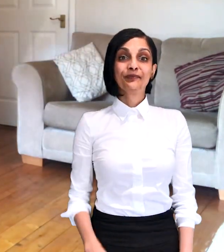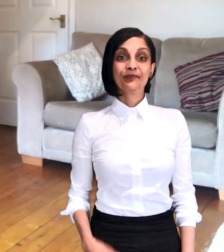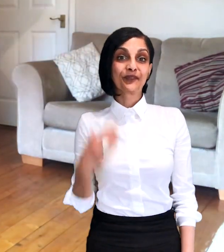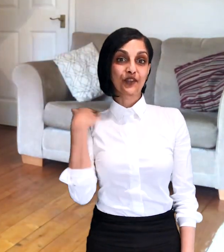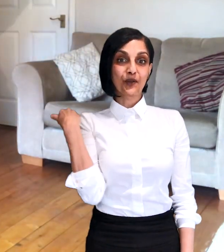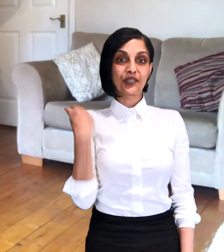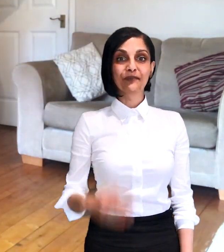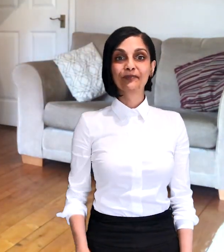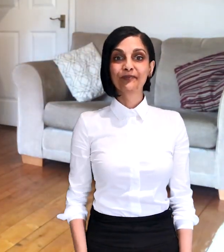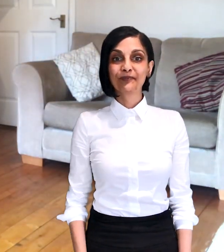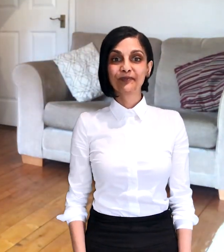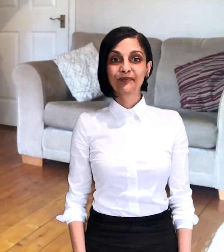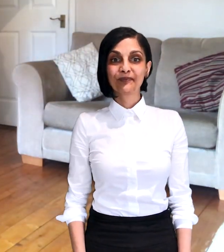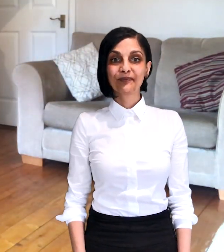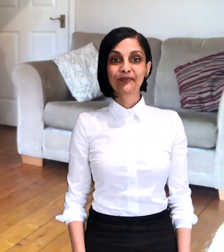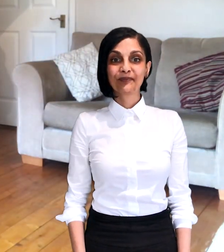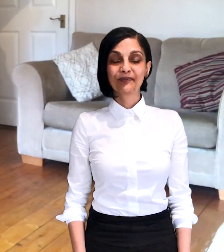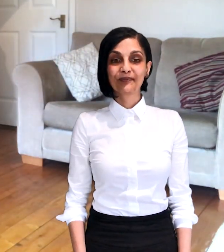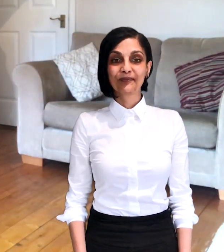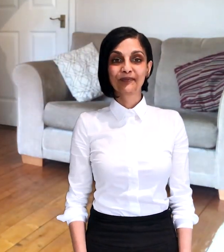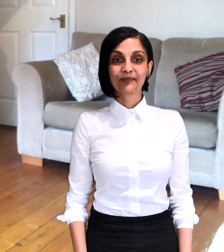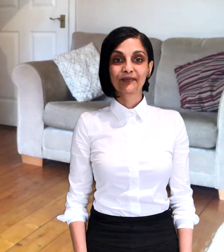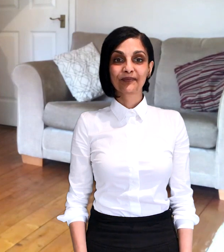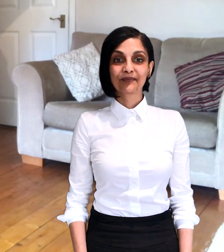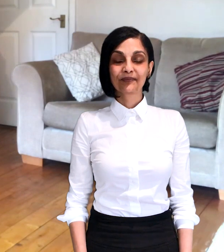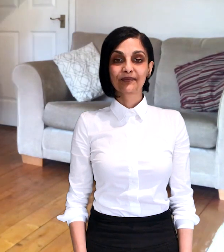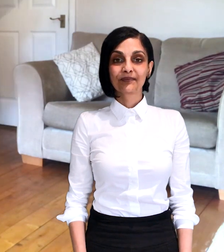and over your shoulder. And we are going to see if we can splash